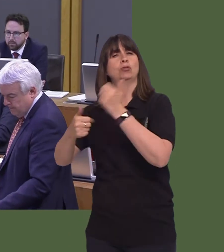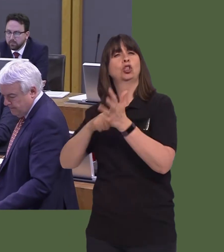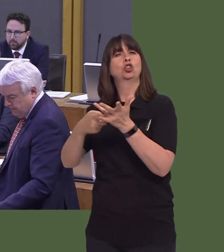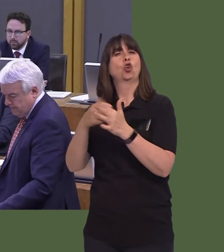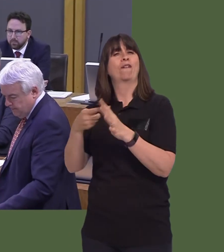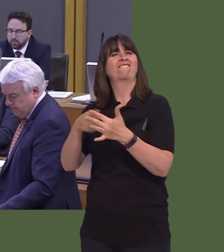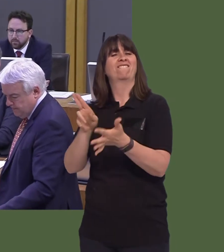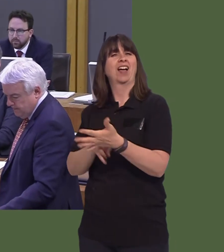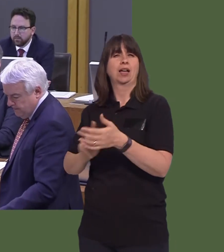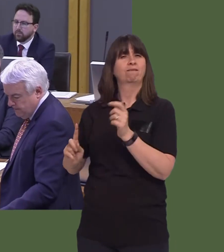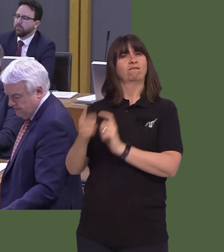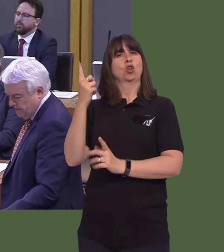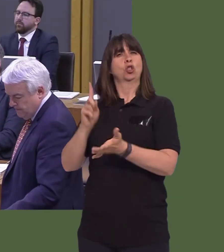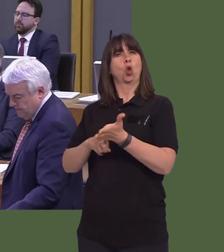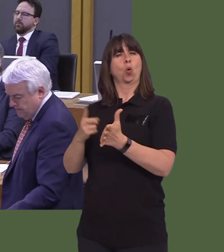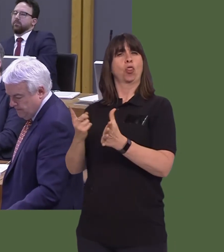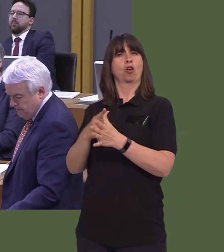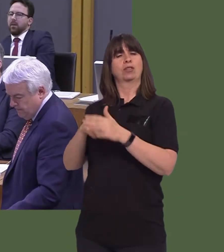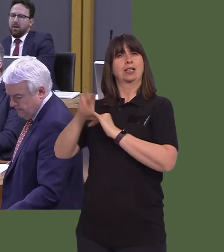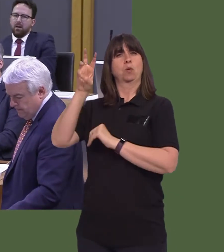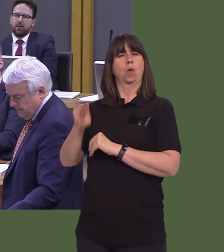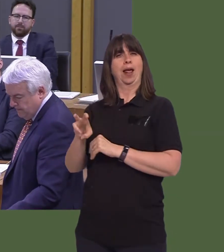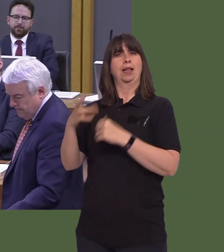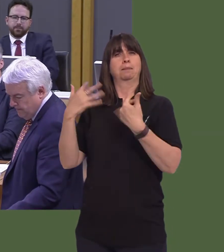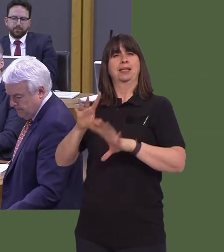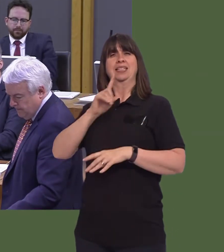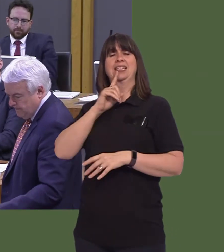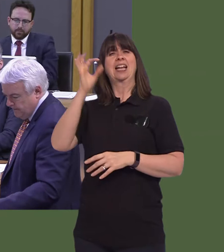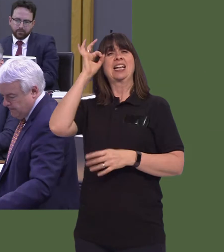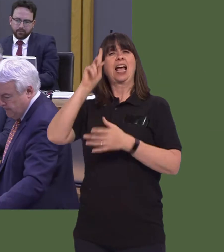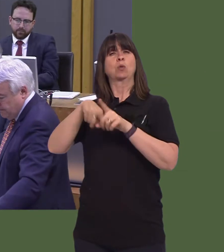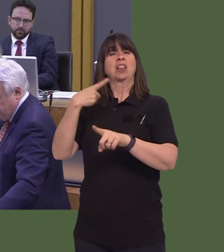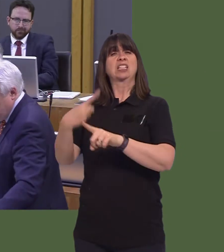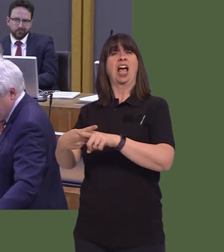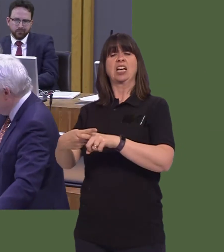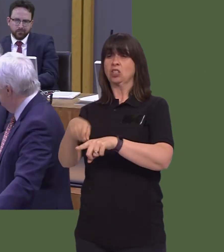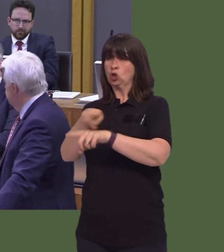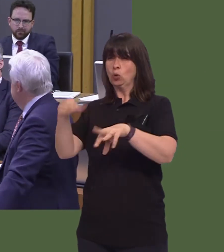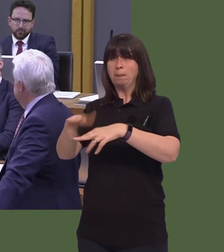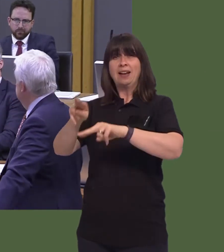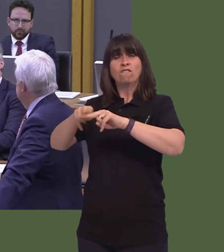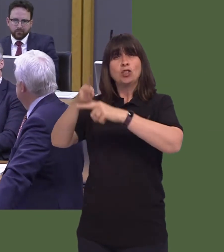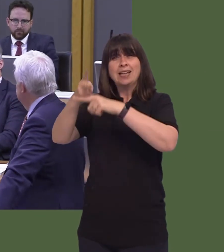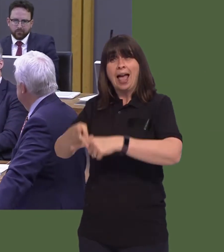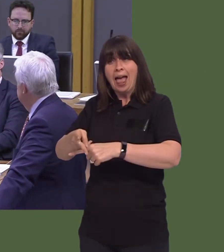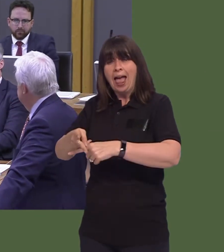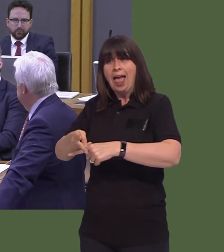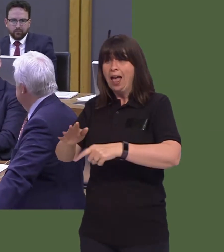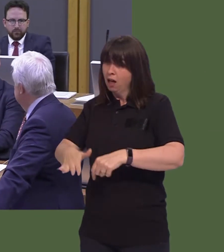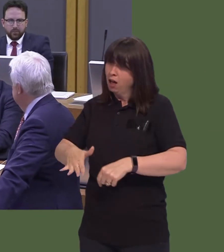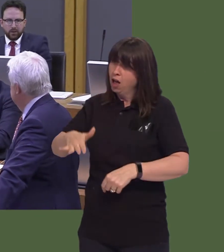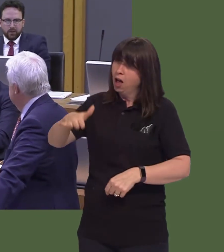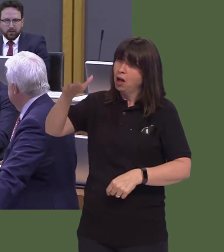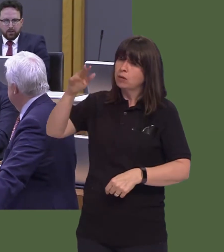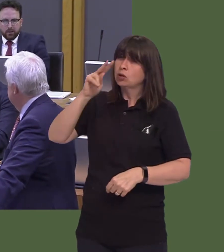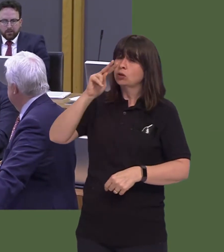local authority in Wales to exempt care leavers from paying council tax until 21, or 25 in